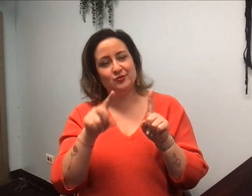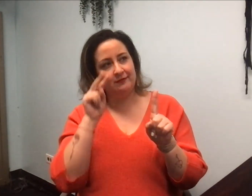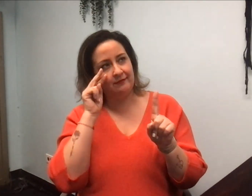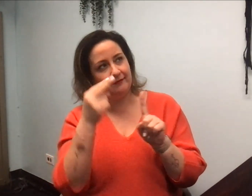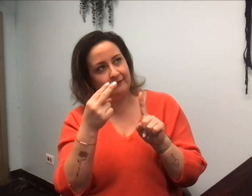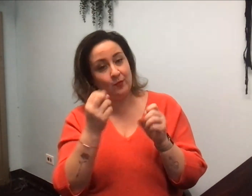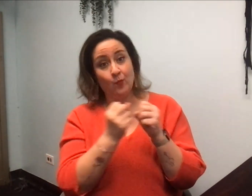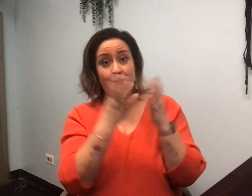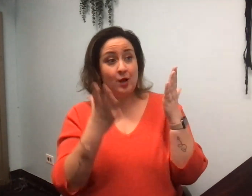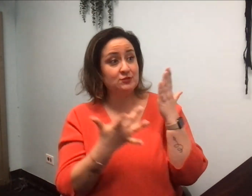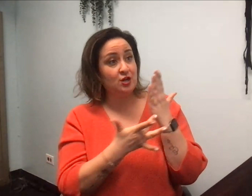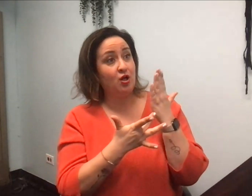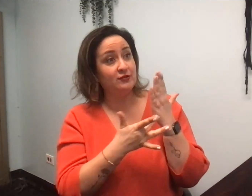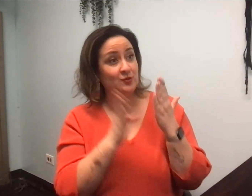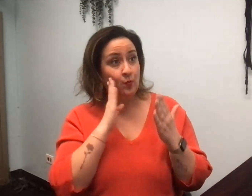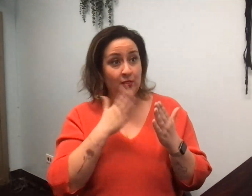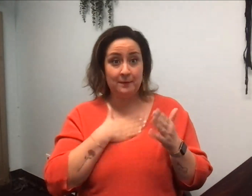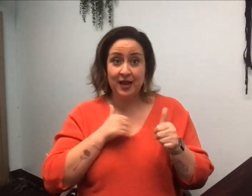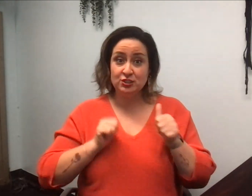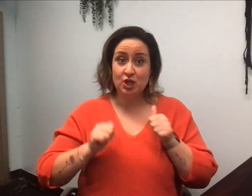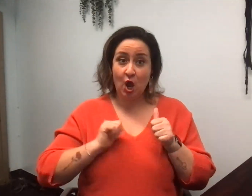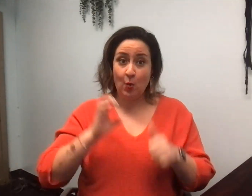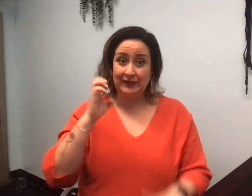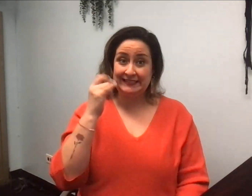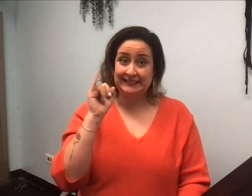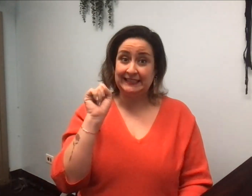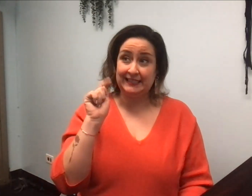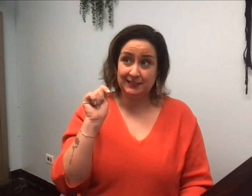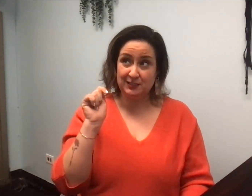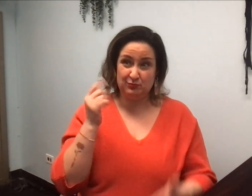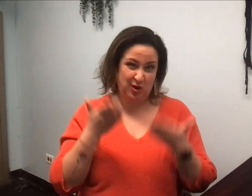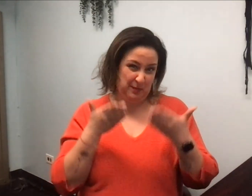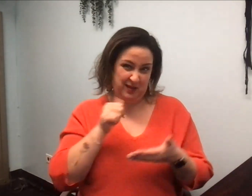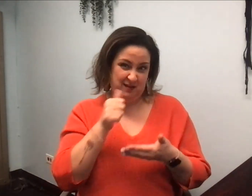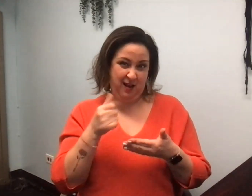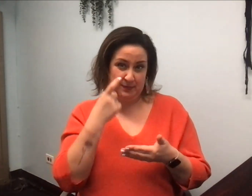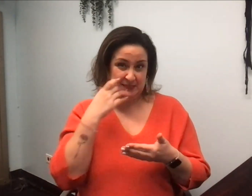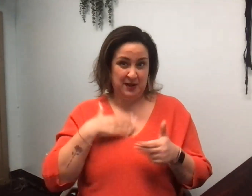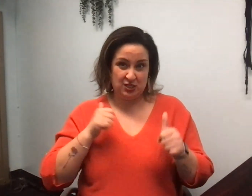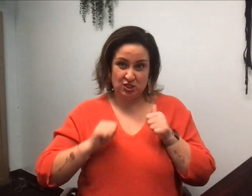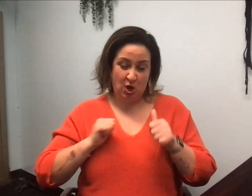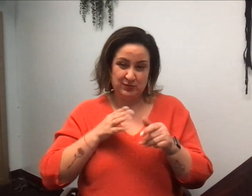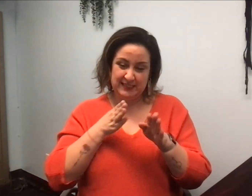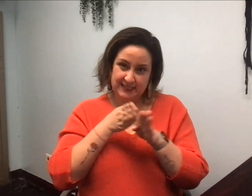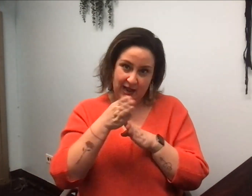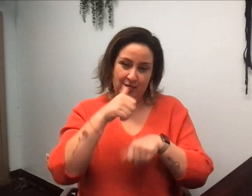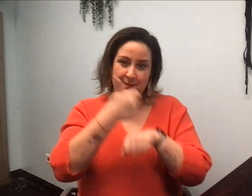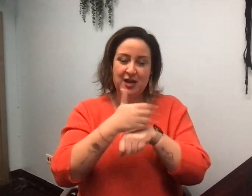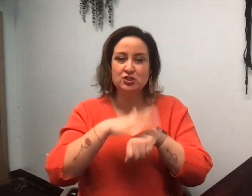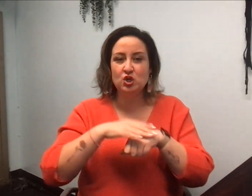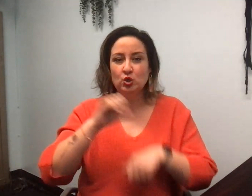and I don't want to find out. I think without technology, my show, would it even exist?